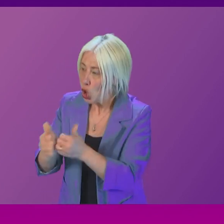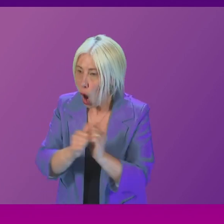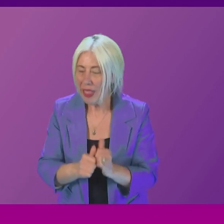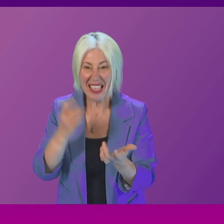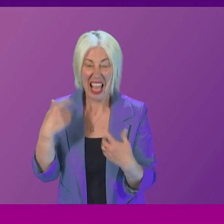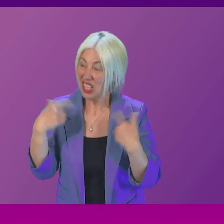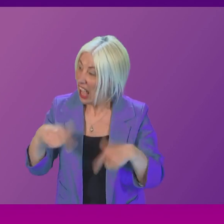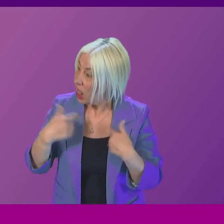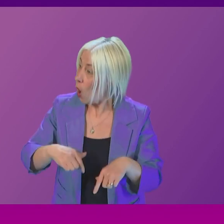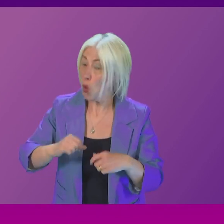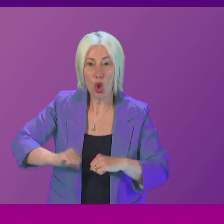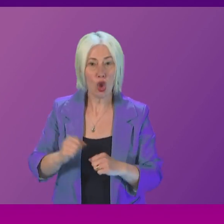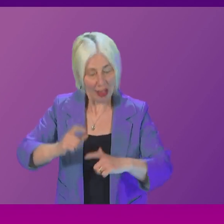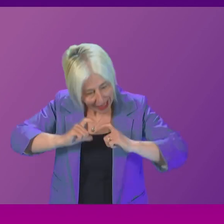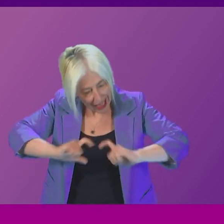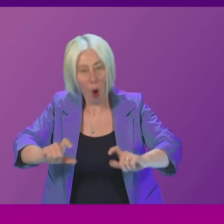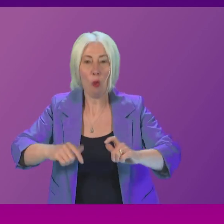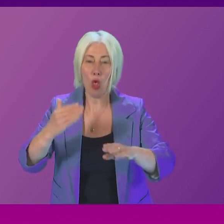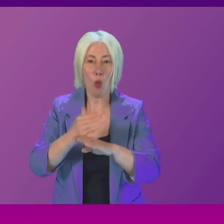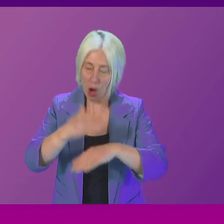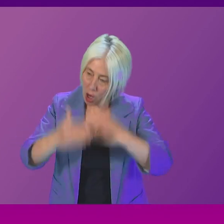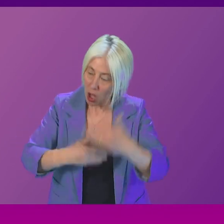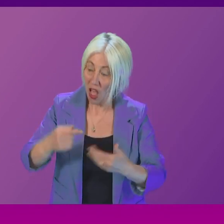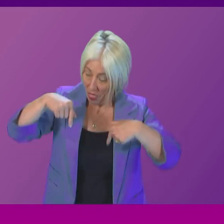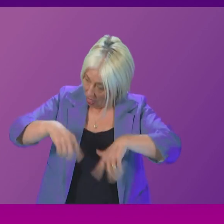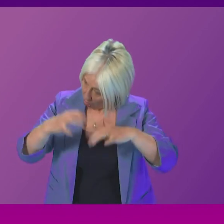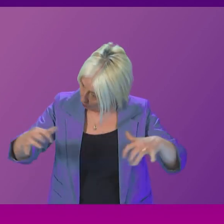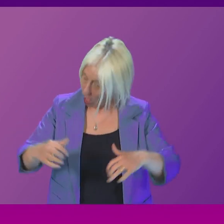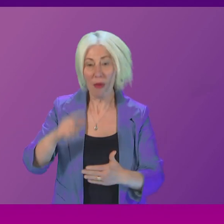get on with the job for which the Parliament voted?